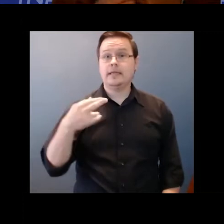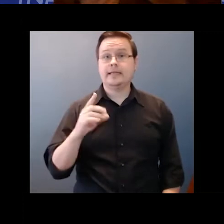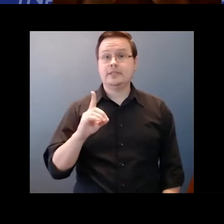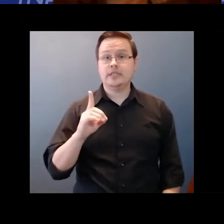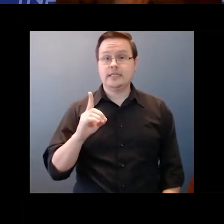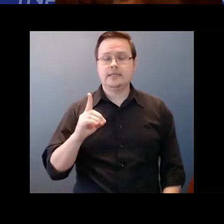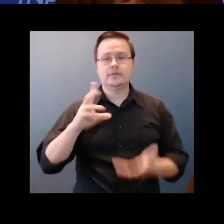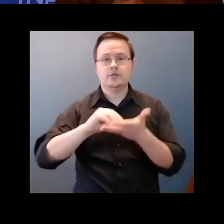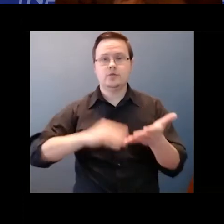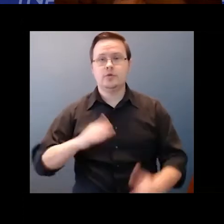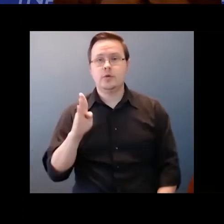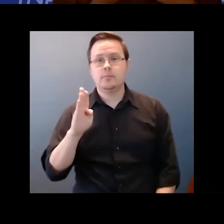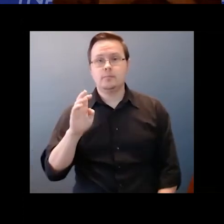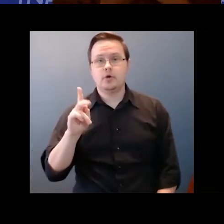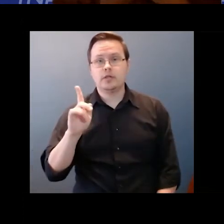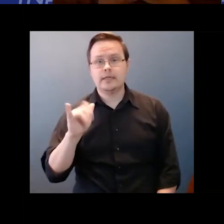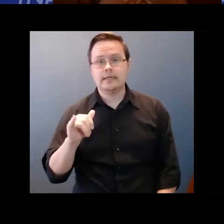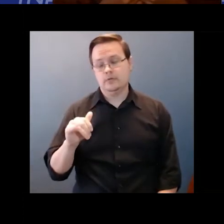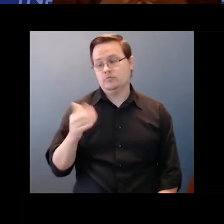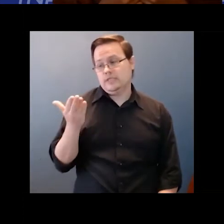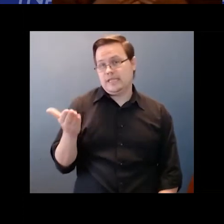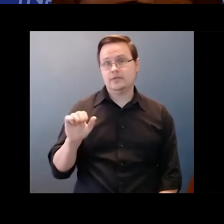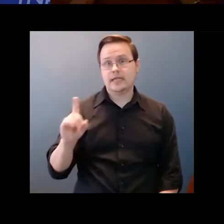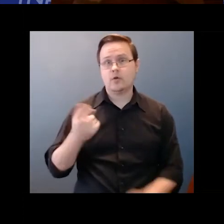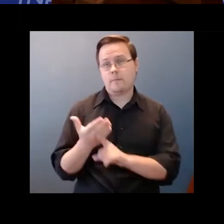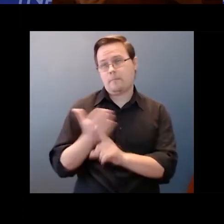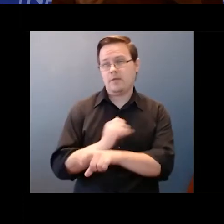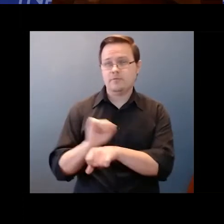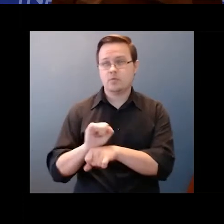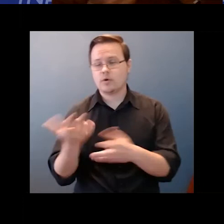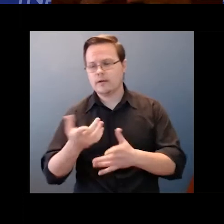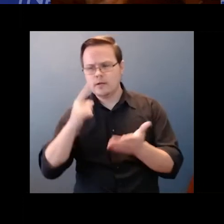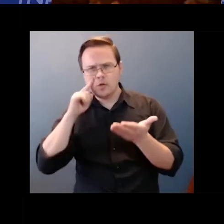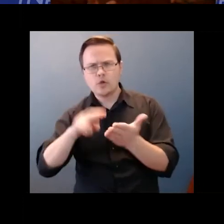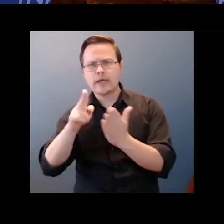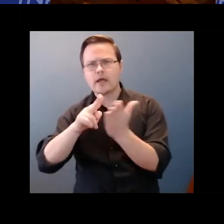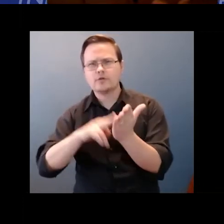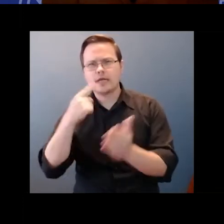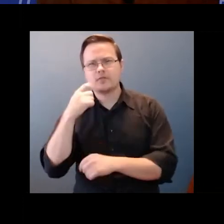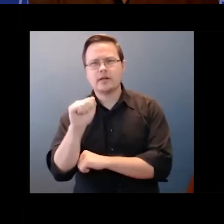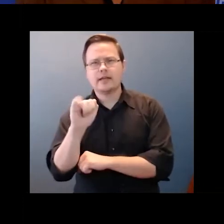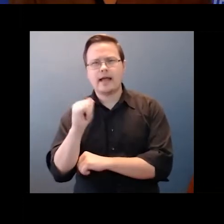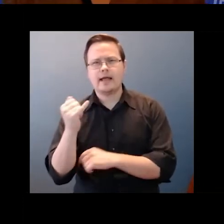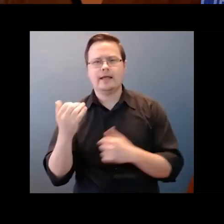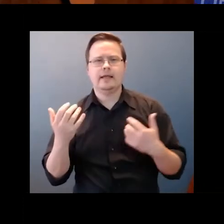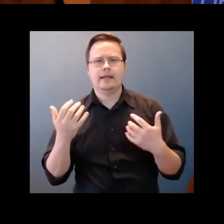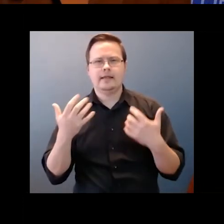And his previous job had been looking at contracts for AI health startups. And he had an engineering degree.